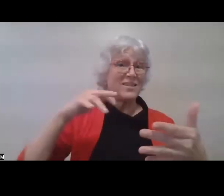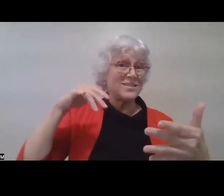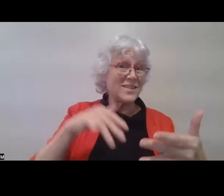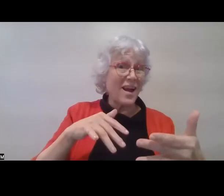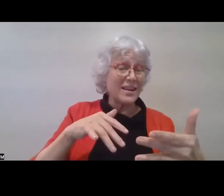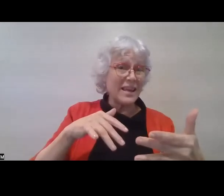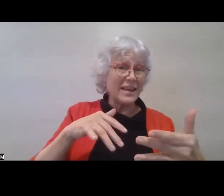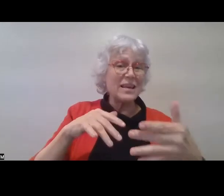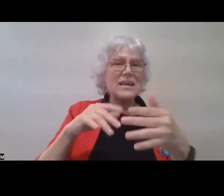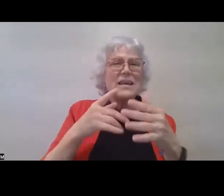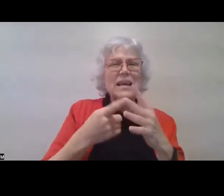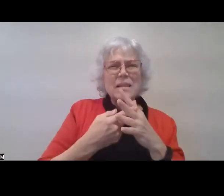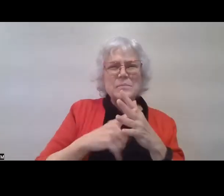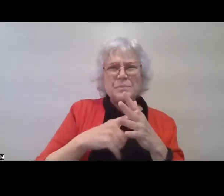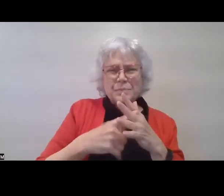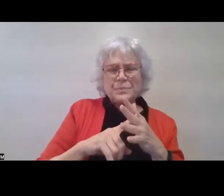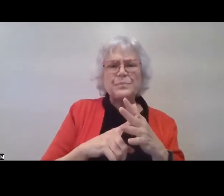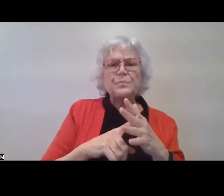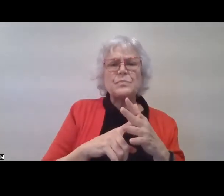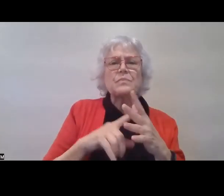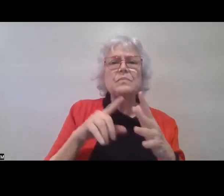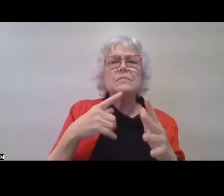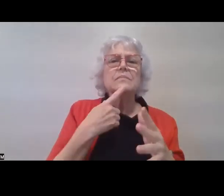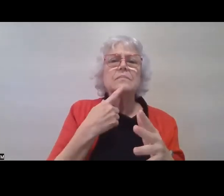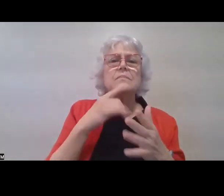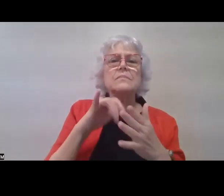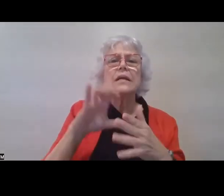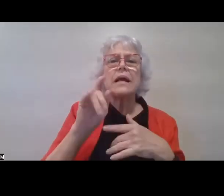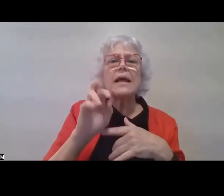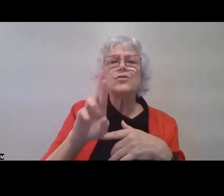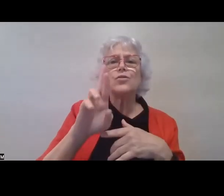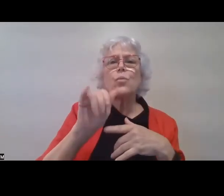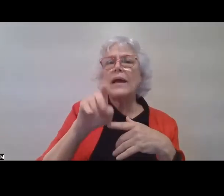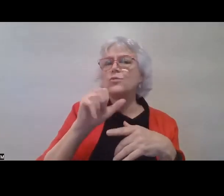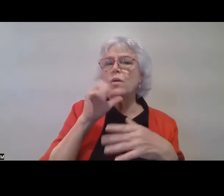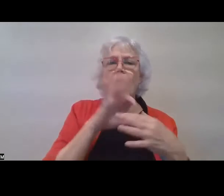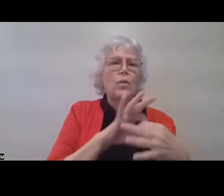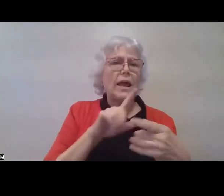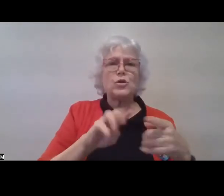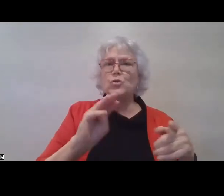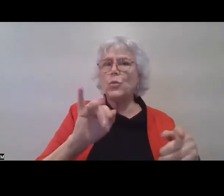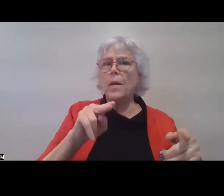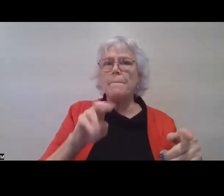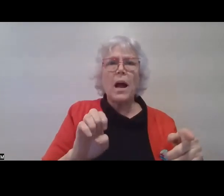its infinite racism, claimed that the cancer rates were not linked to the mine but from tobacco and alcohol